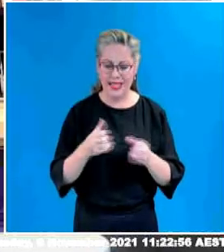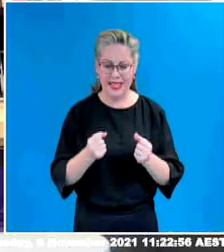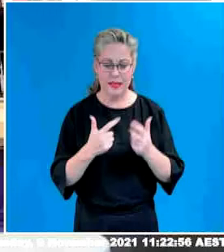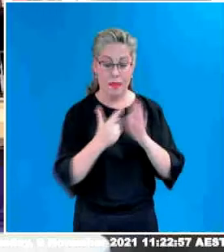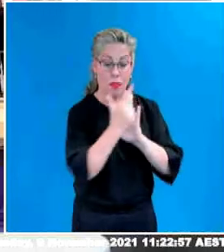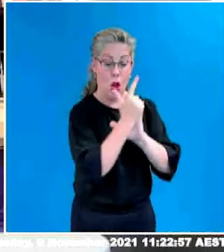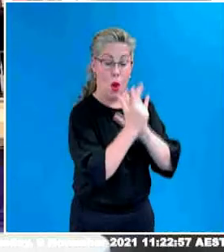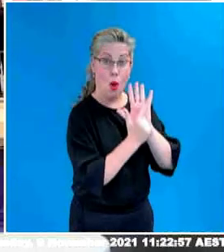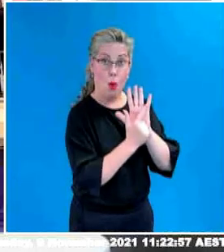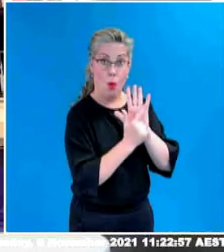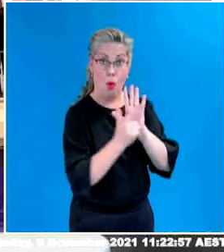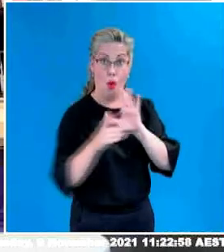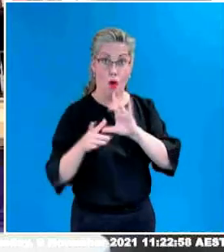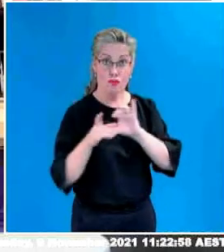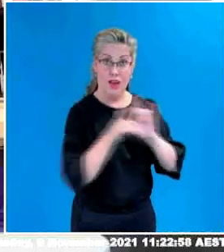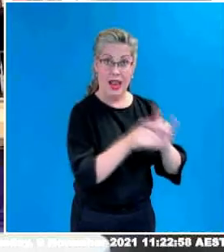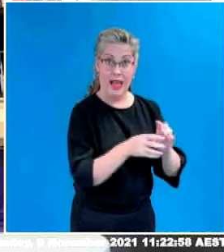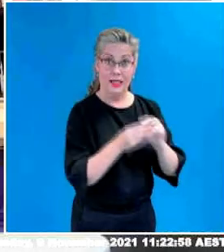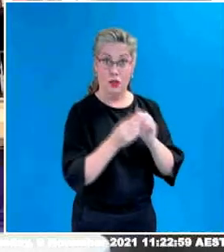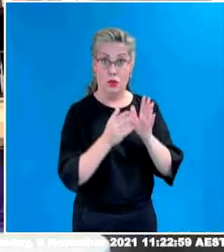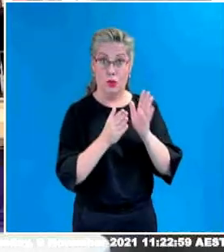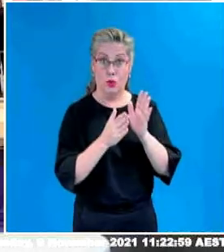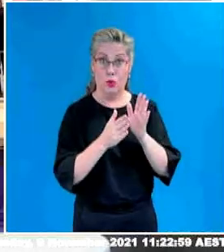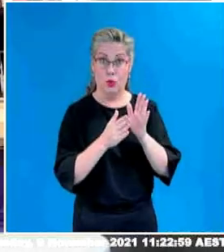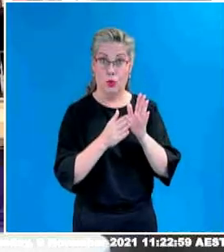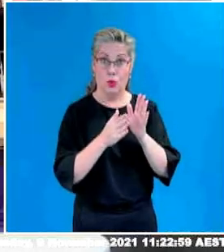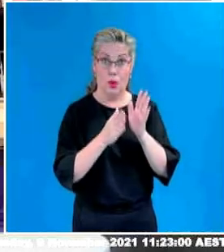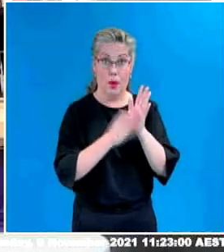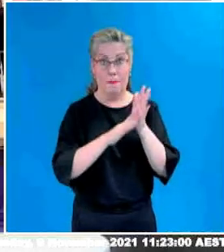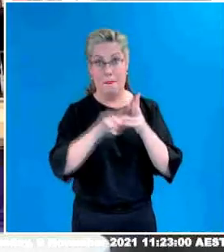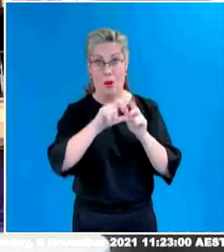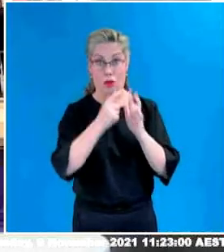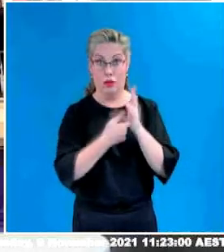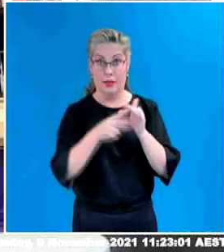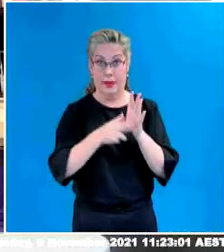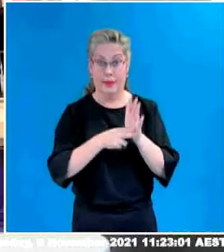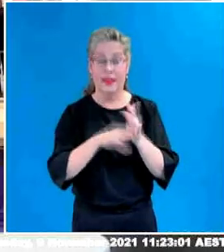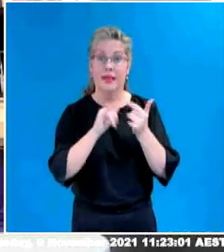The Modern Slavery Act requires Australian businesses with an